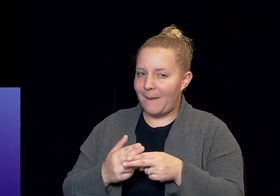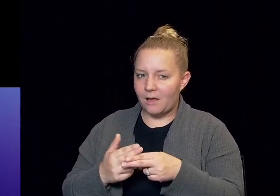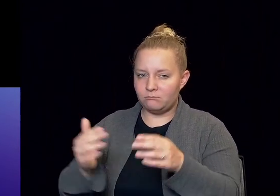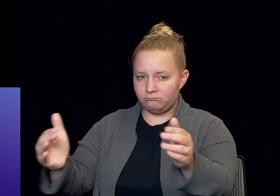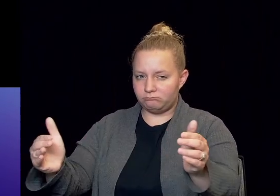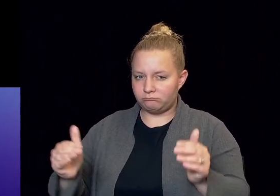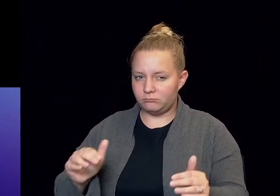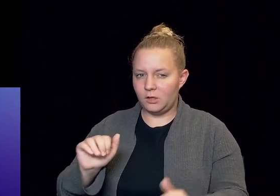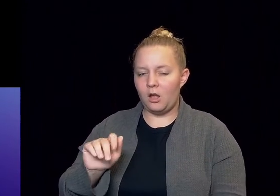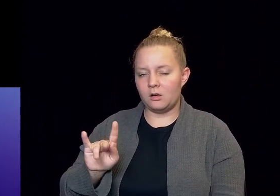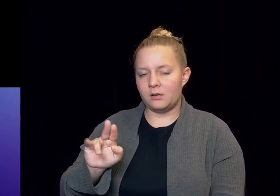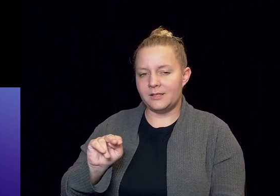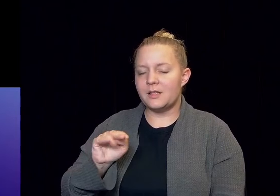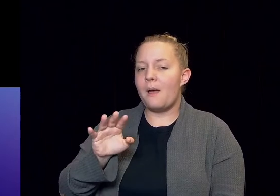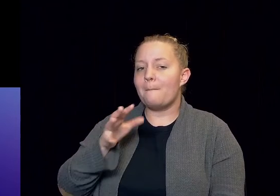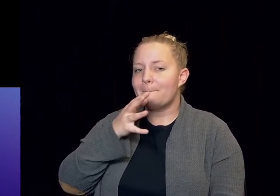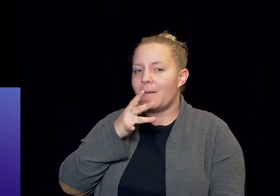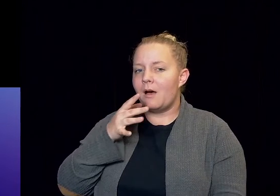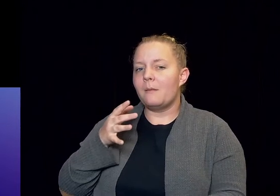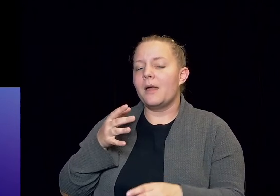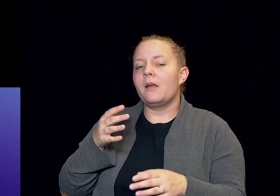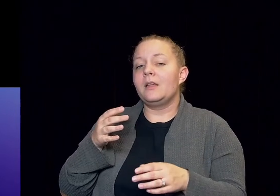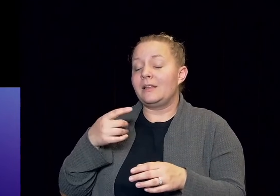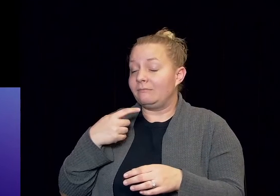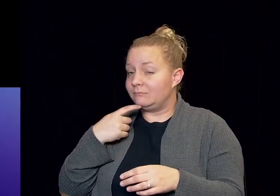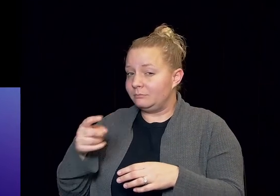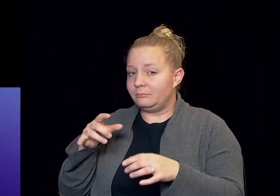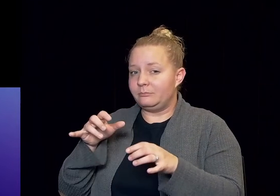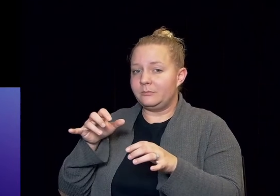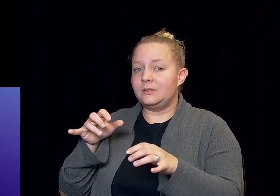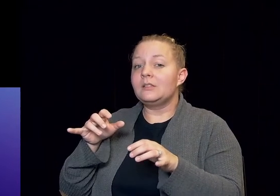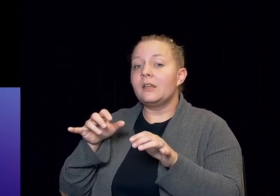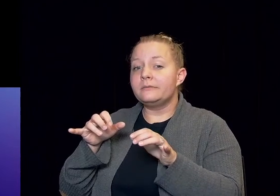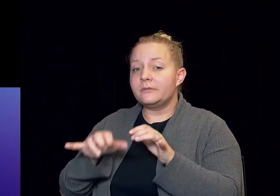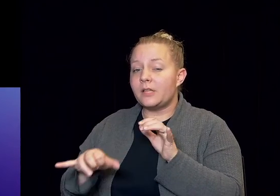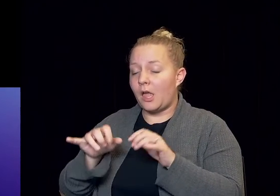1/3 of each day in bed but he typically spends or he only sleeps for 3/4